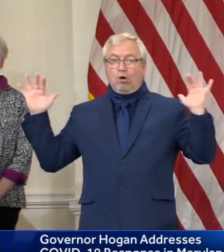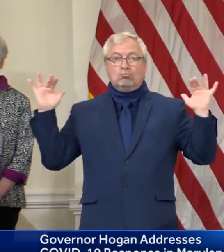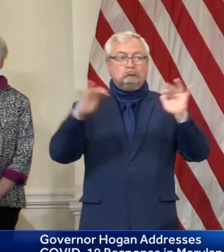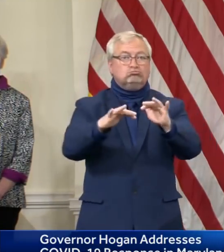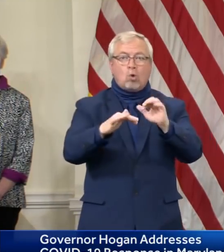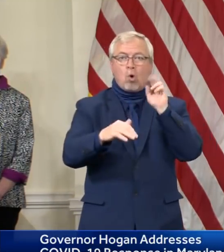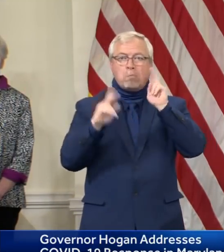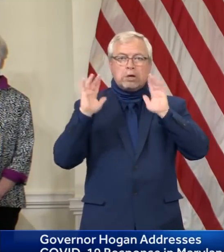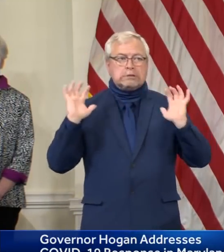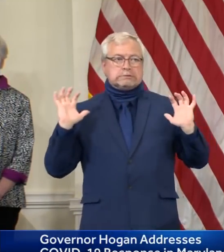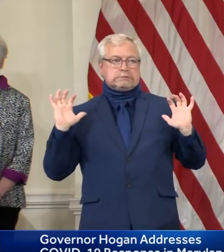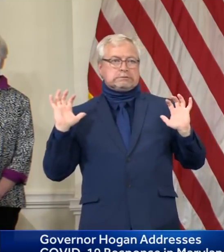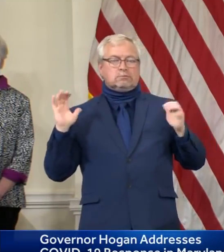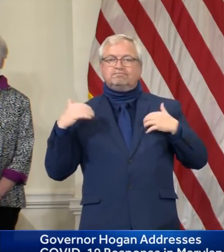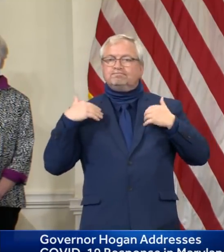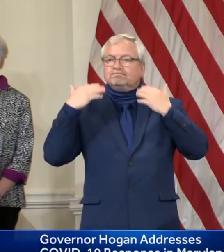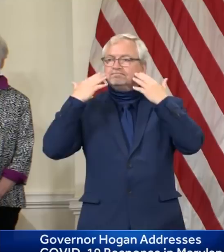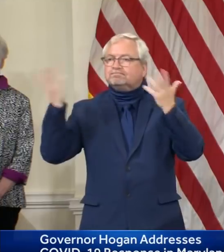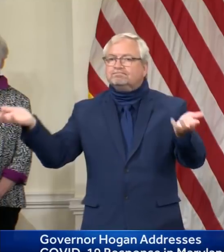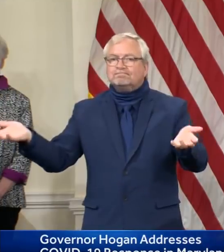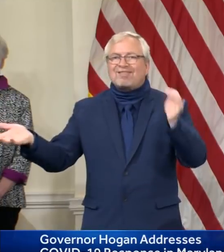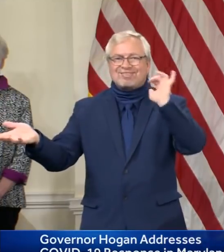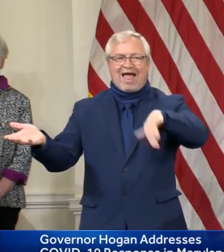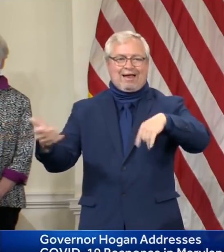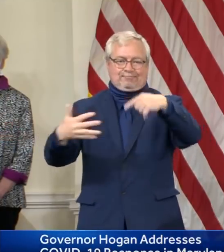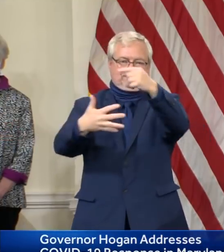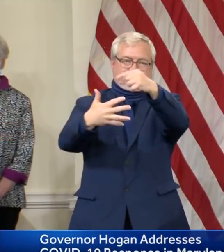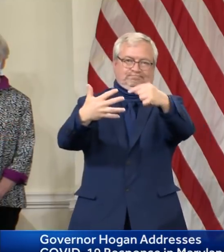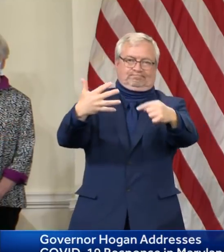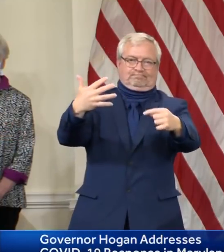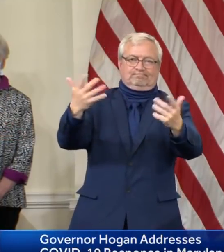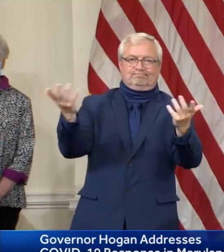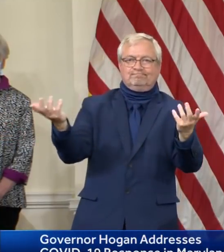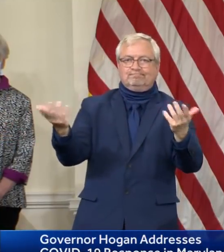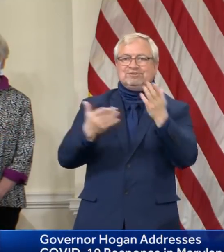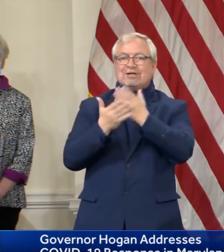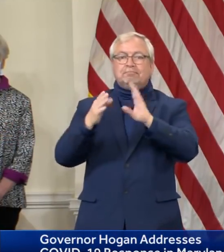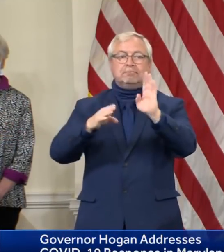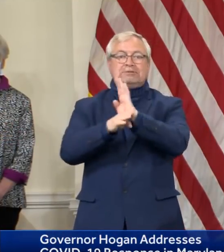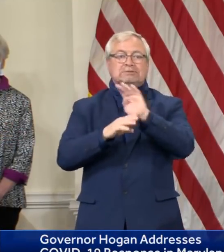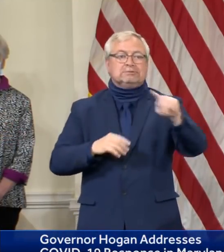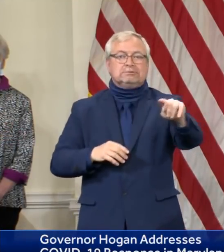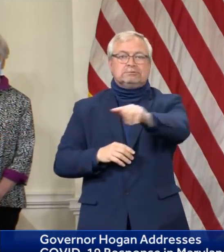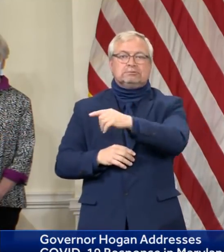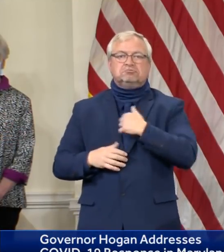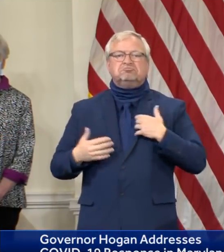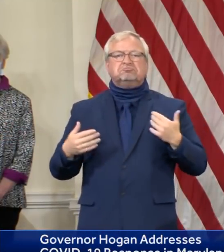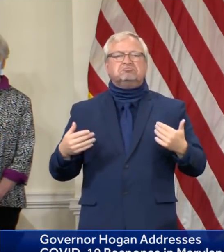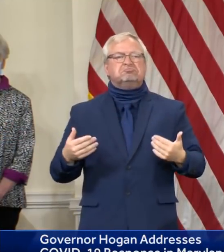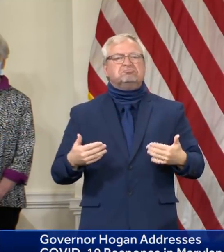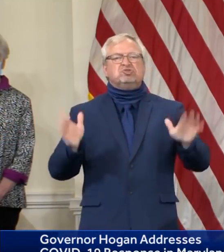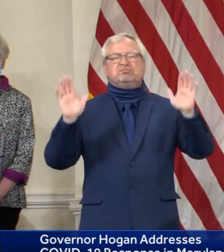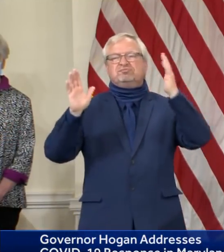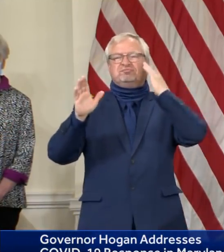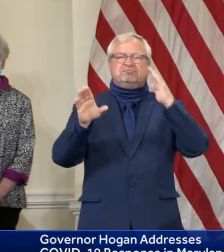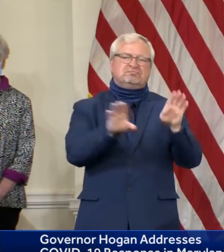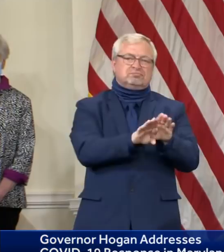ARE PEOPLE GOING TO ATTEND CONVENTIONS AND GO PLACES WHERE THEY WOULD NORMALLY GO WITH THOUSANDS OF PEOPLE?